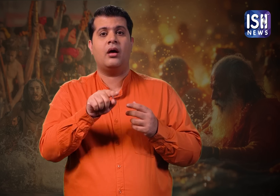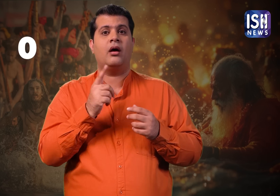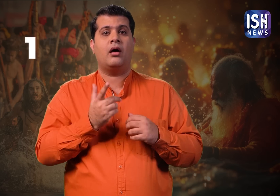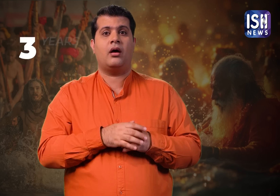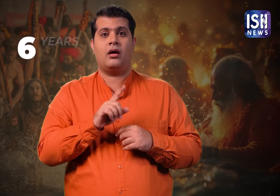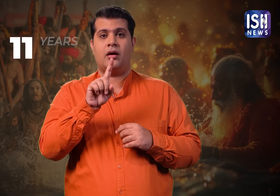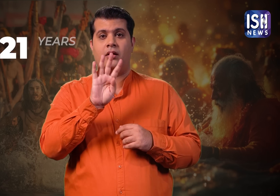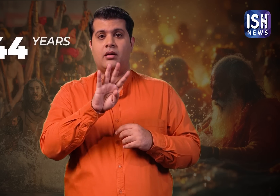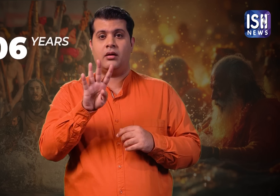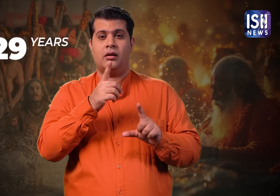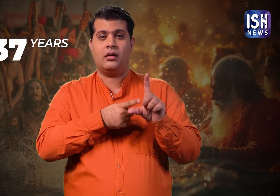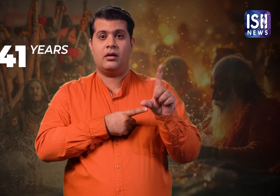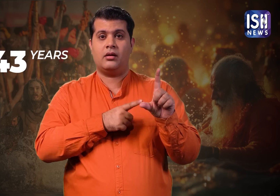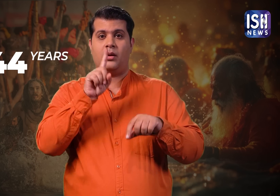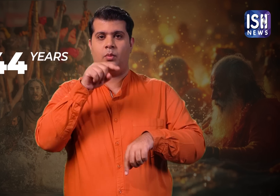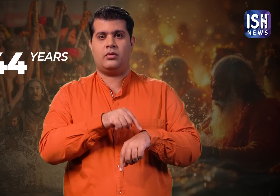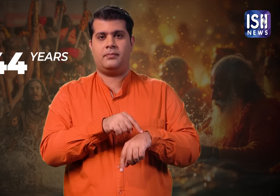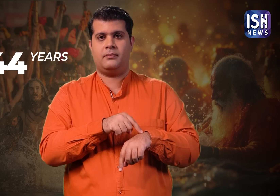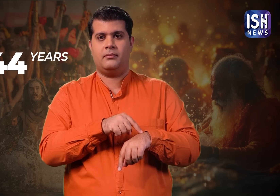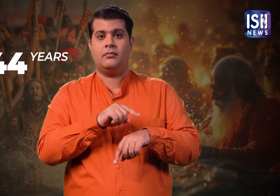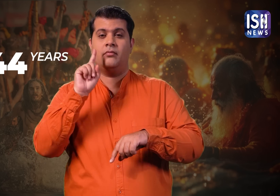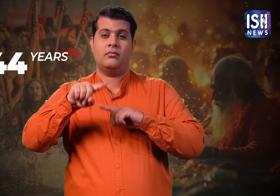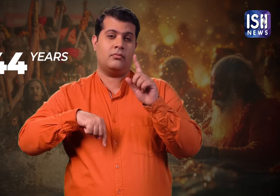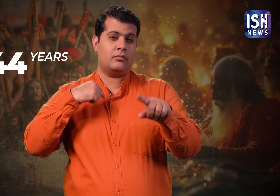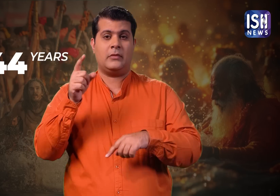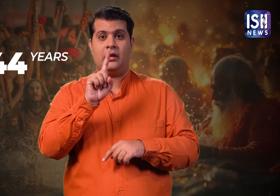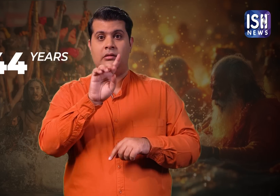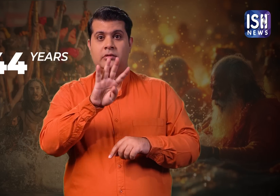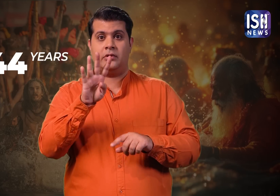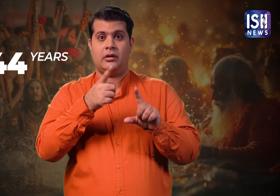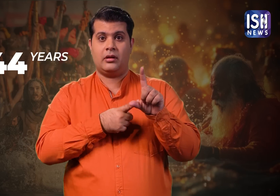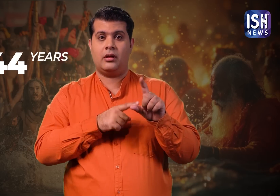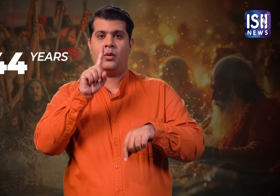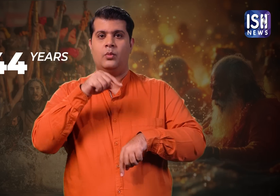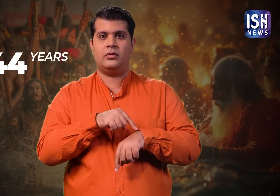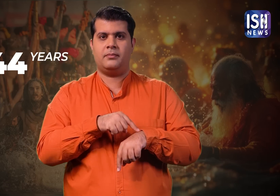Maha Kumbh Mela is held once in 144 years!